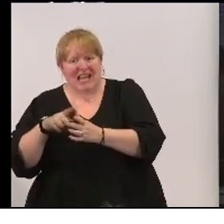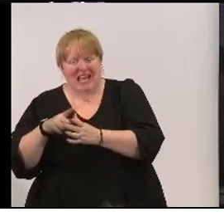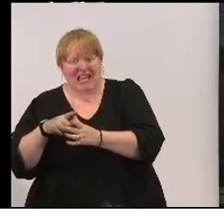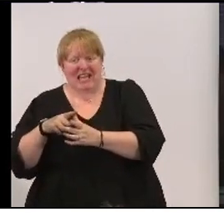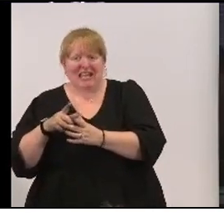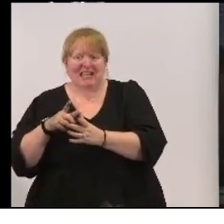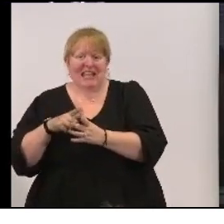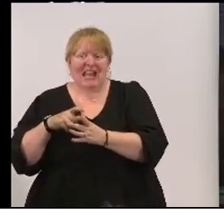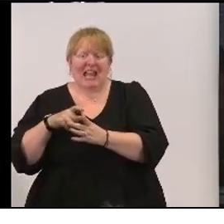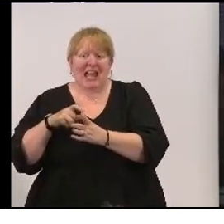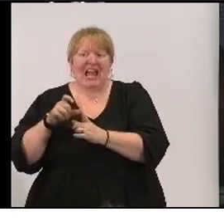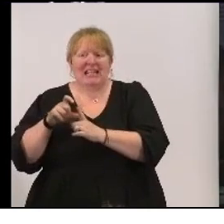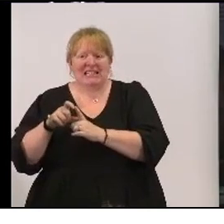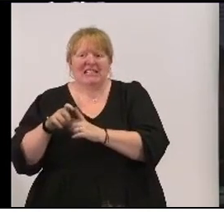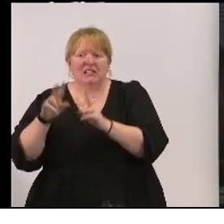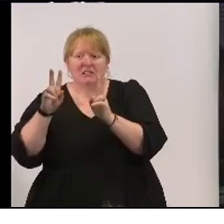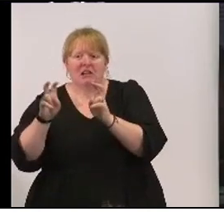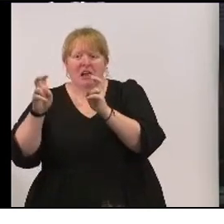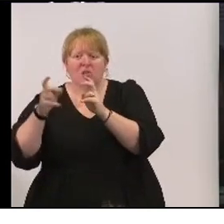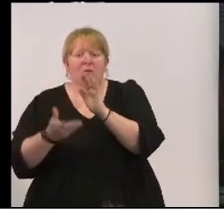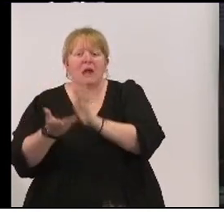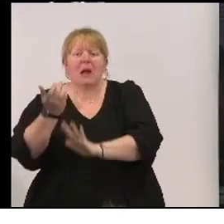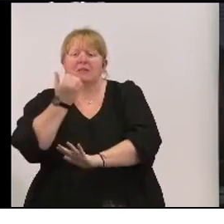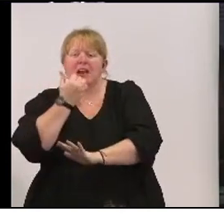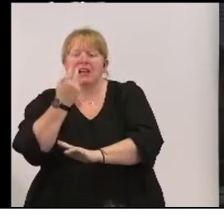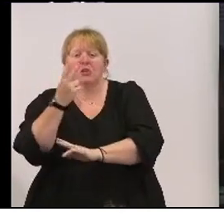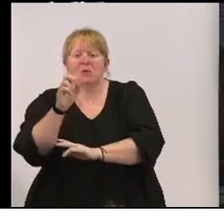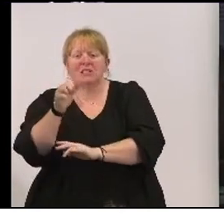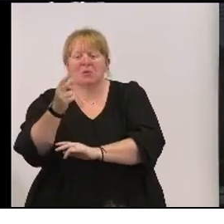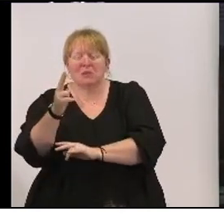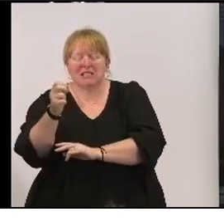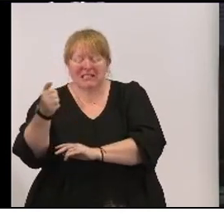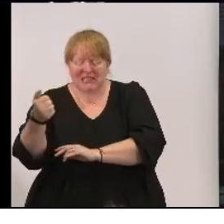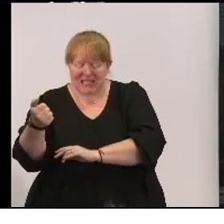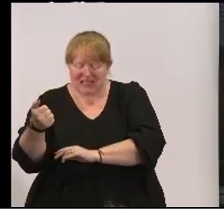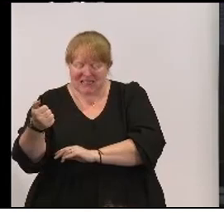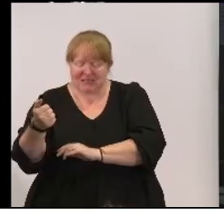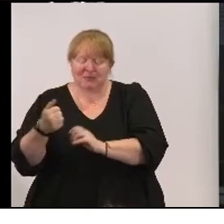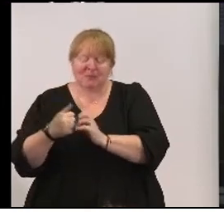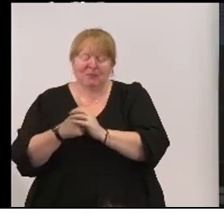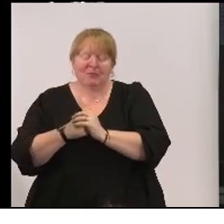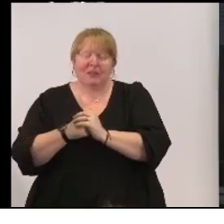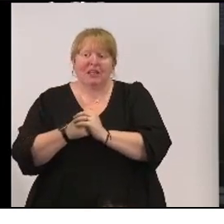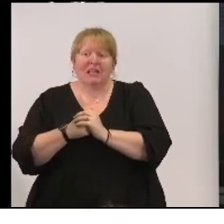Title 2 update that's coming in 2026. There's an opportunity there that